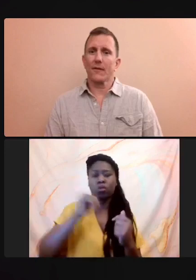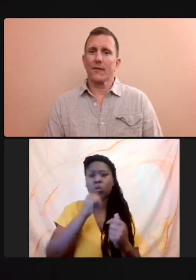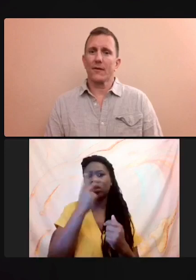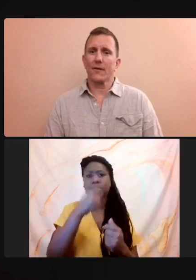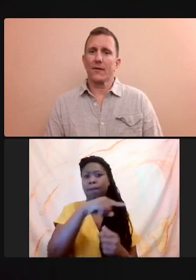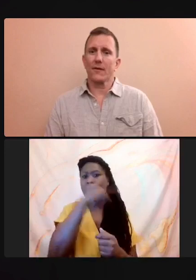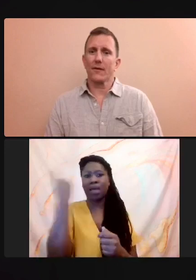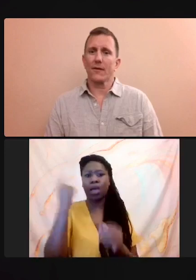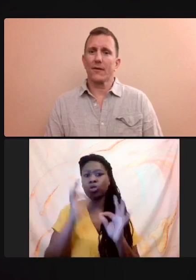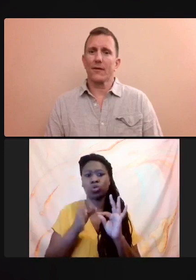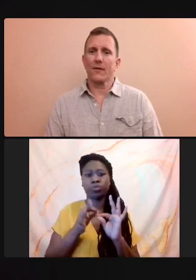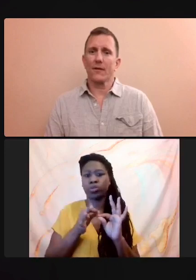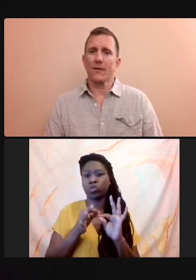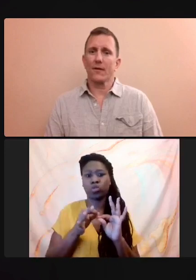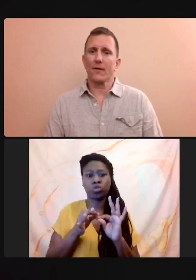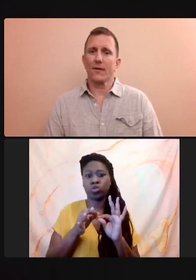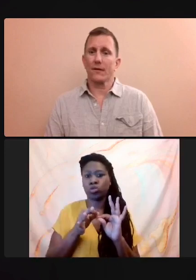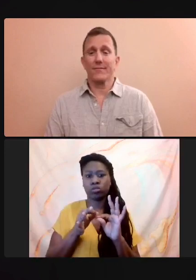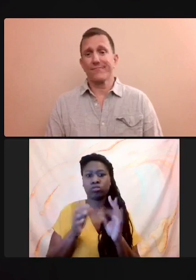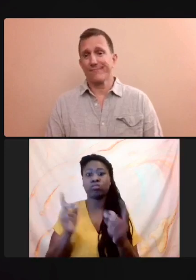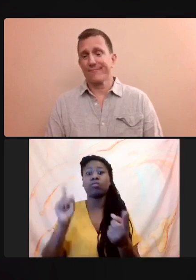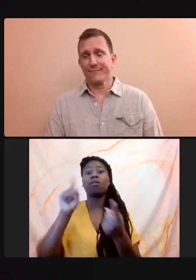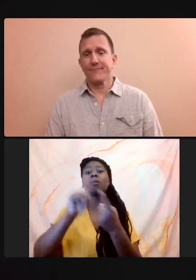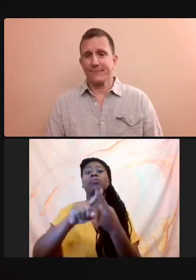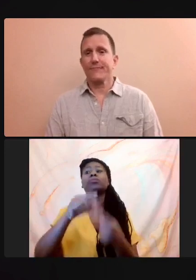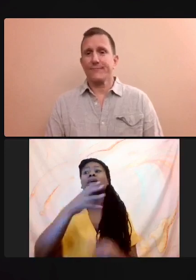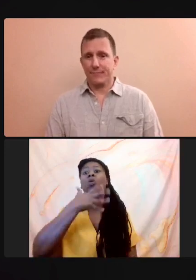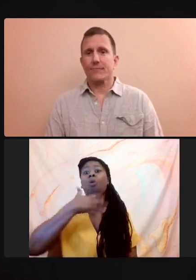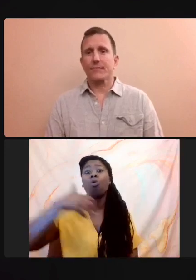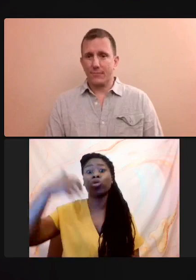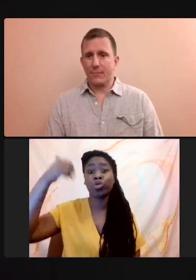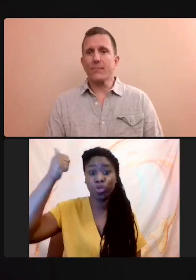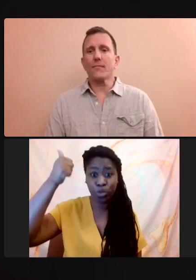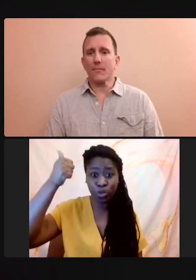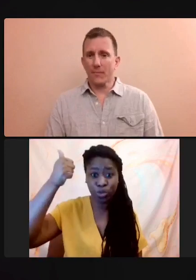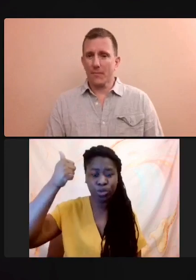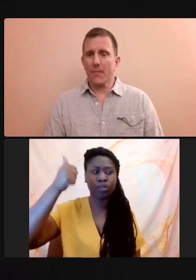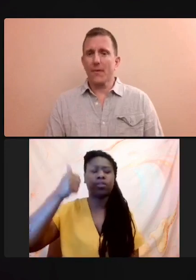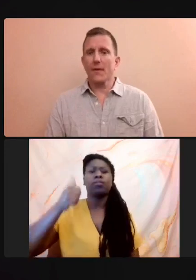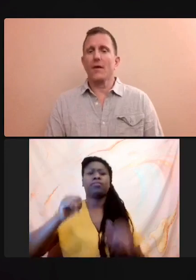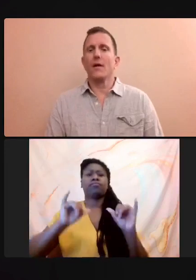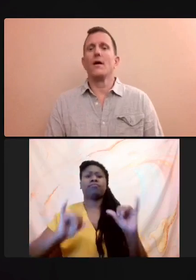I never saw black interpreters. So I was thinking to myself, Hmm.